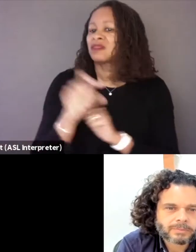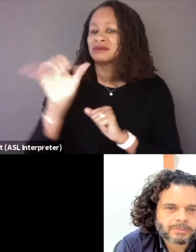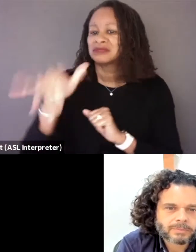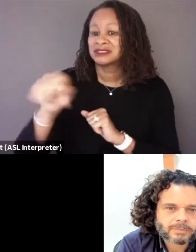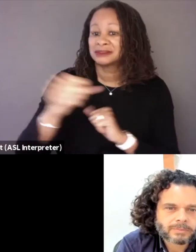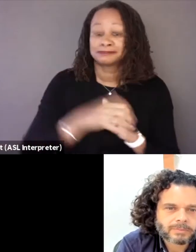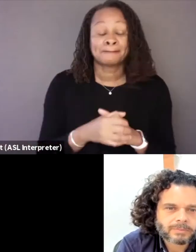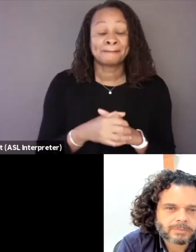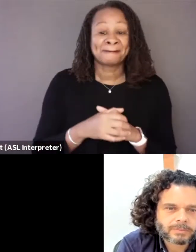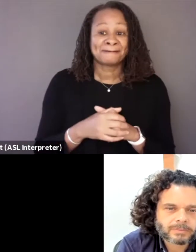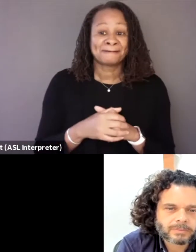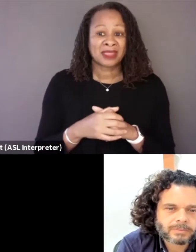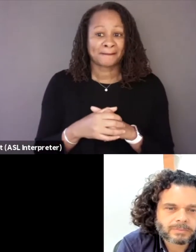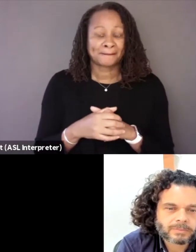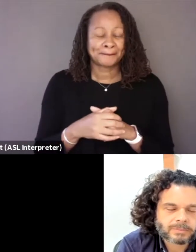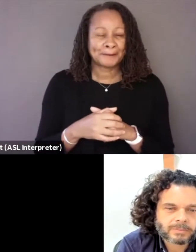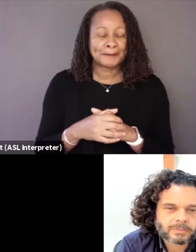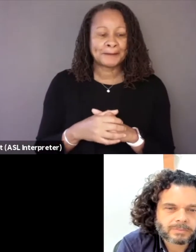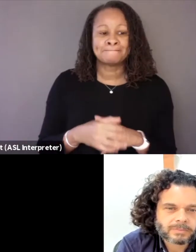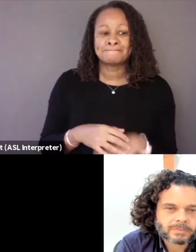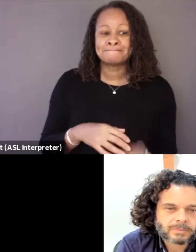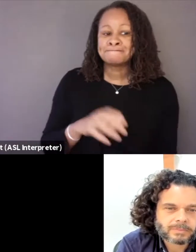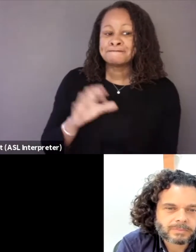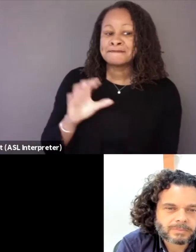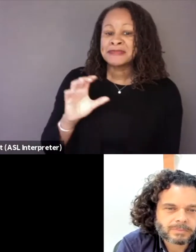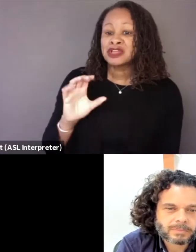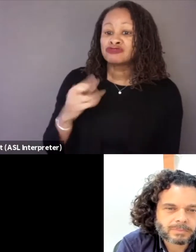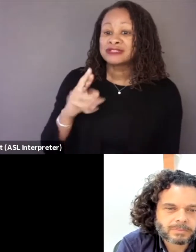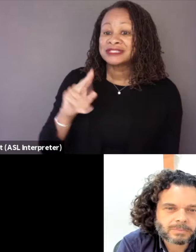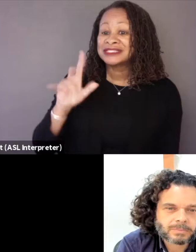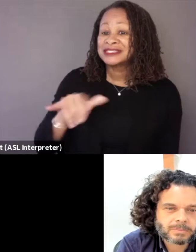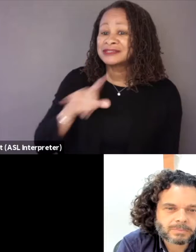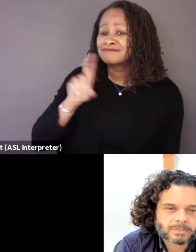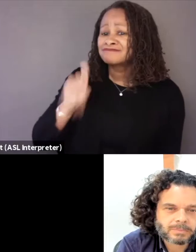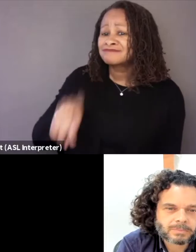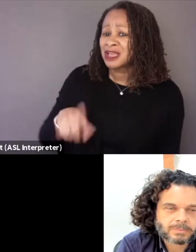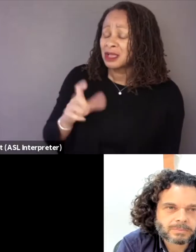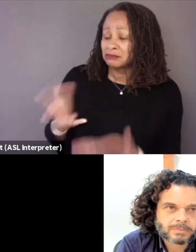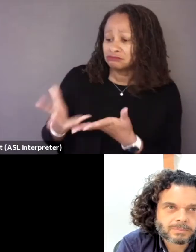Are there plans, like, are you, are you gathering, you know, interviews with them as you would be ordinarily